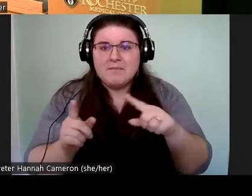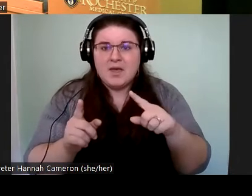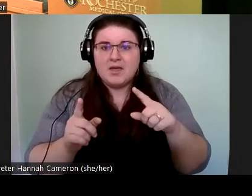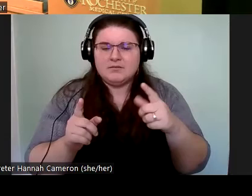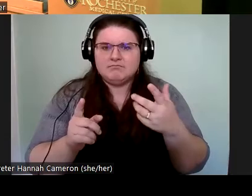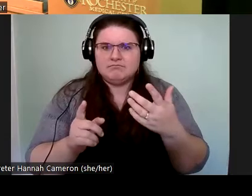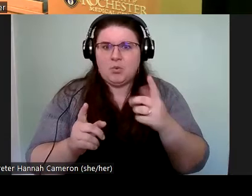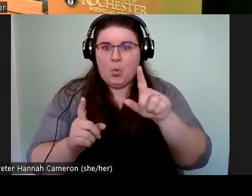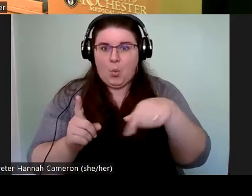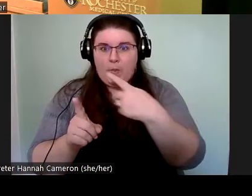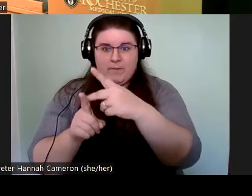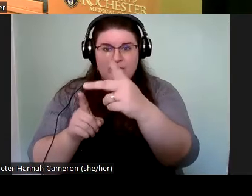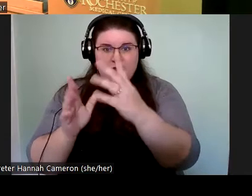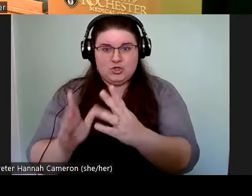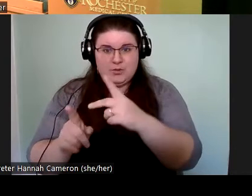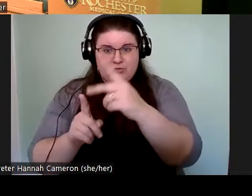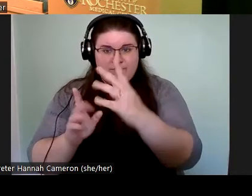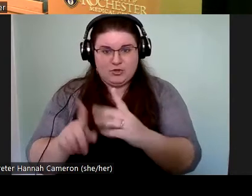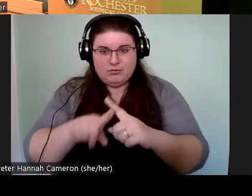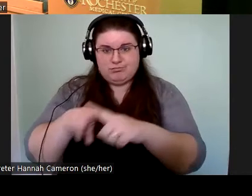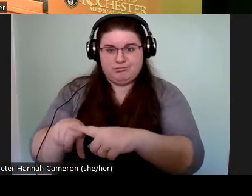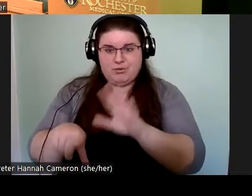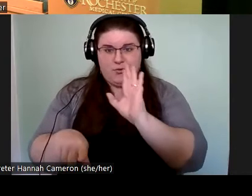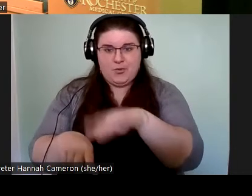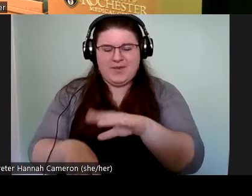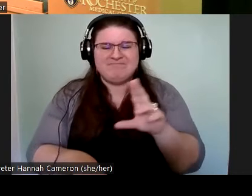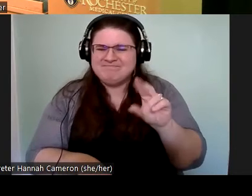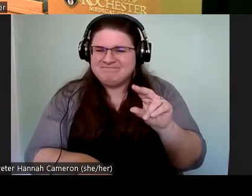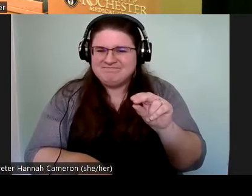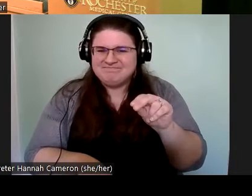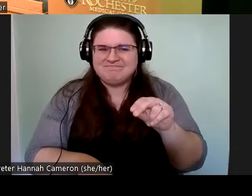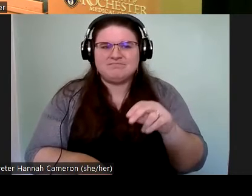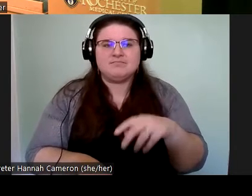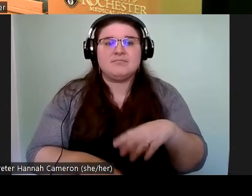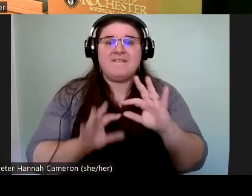right you need the families as well um again we fill in where the government programs fail um